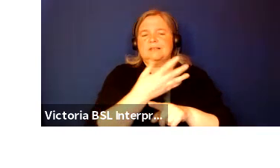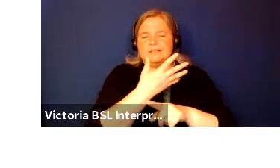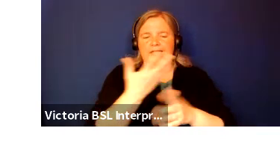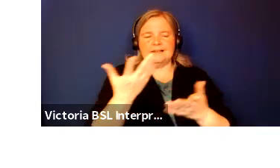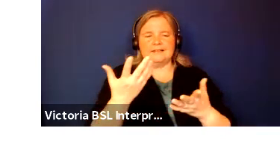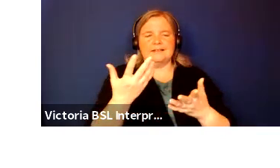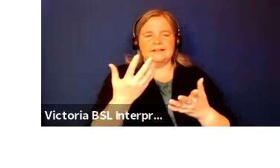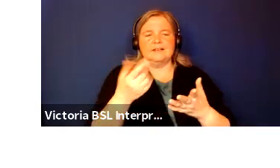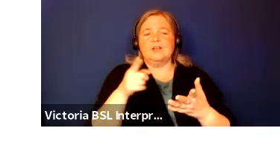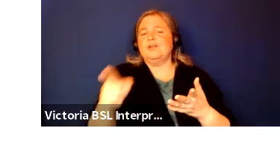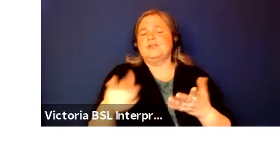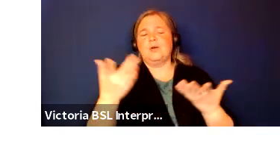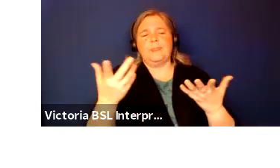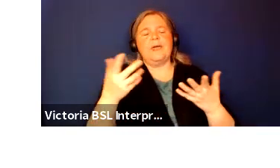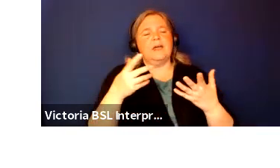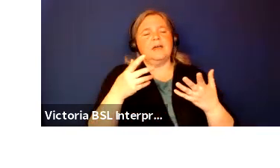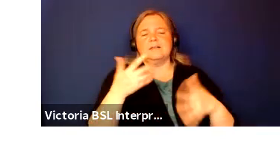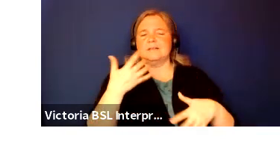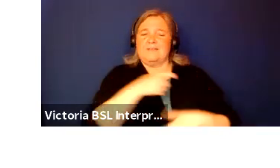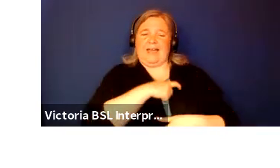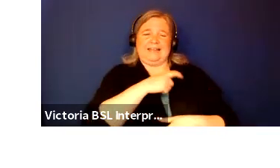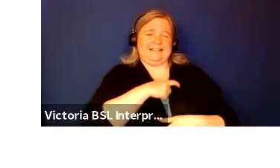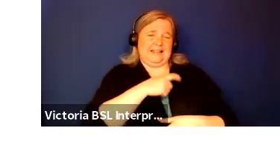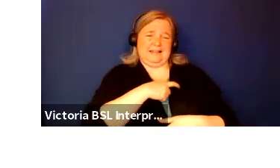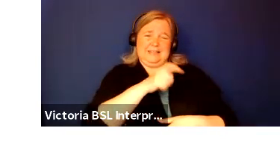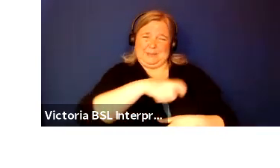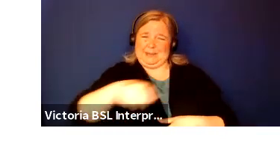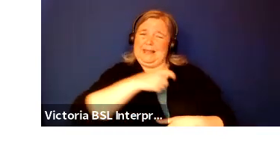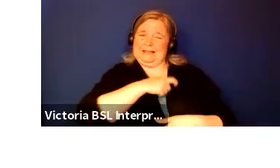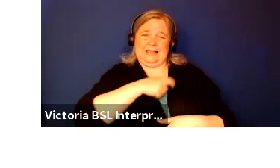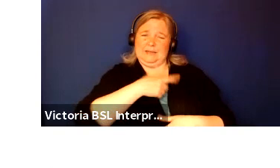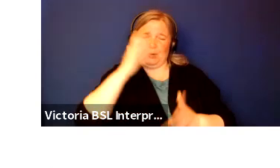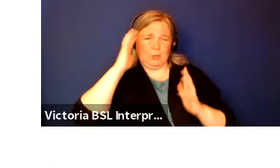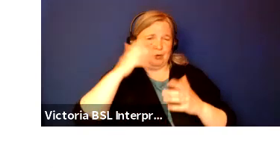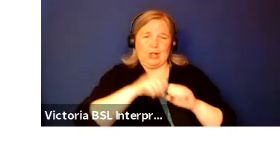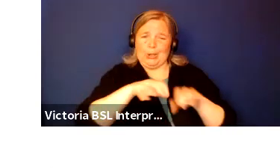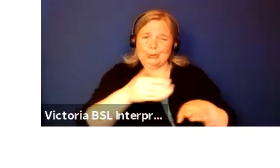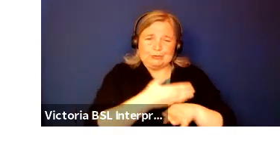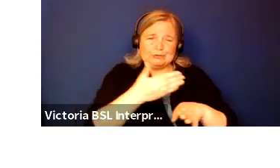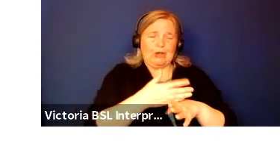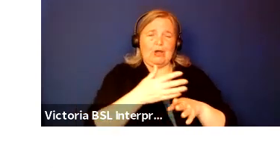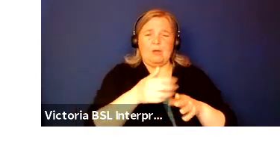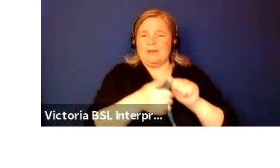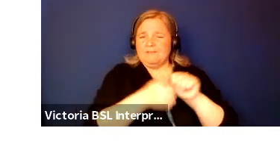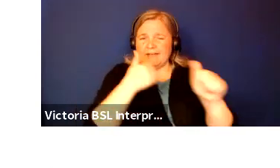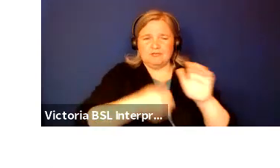suffering from the anxiety due to the fear of the job lose, the factory layoffs, cancellation of the